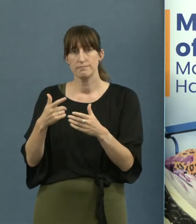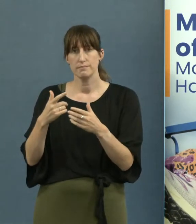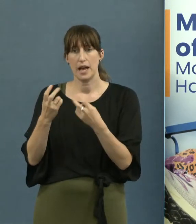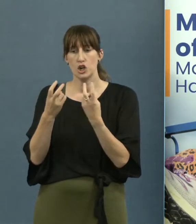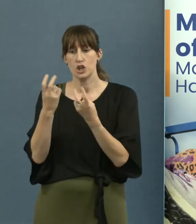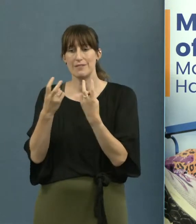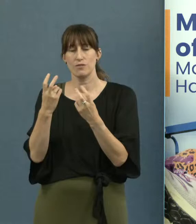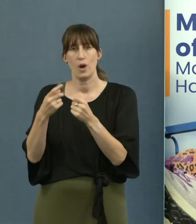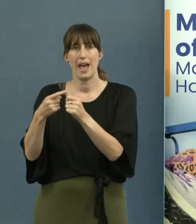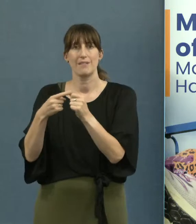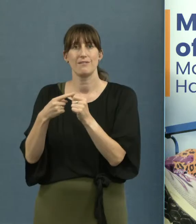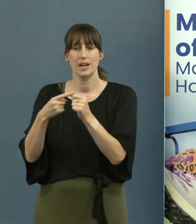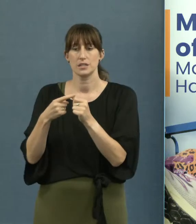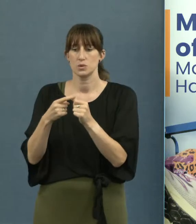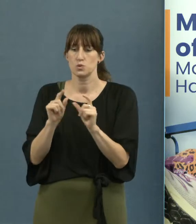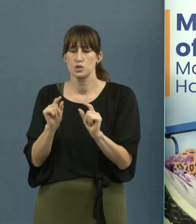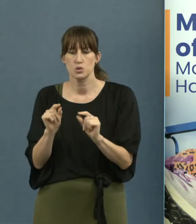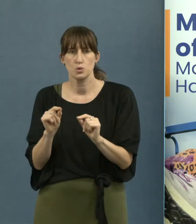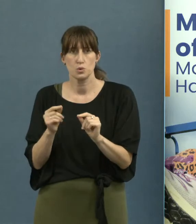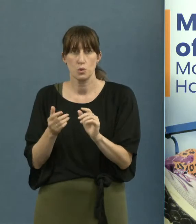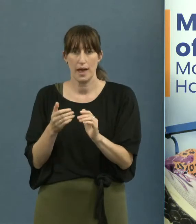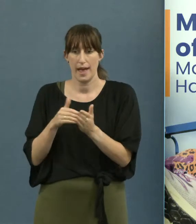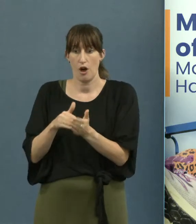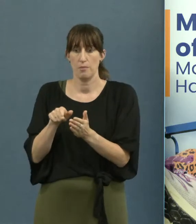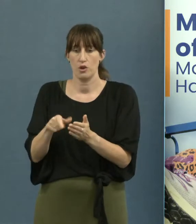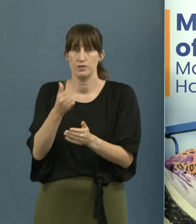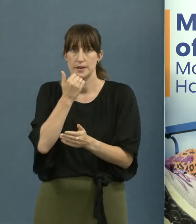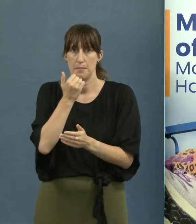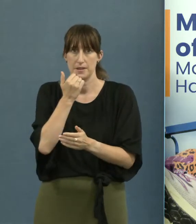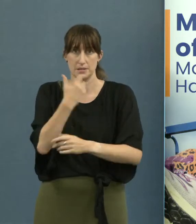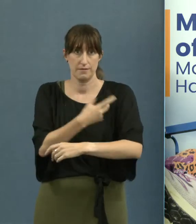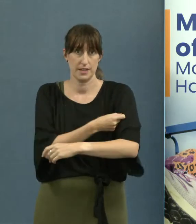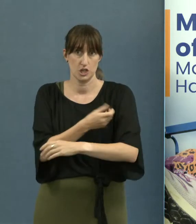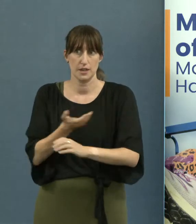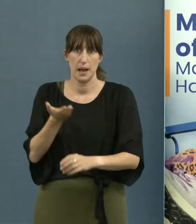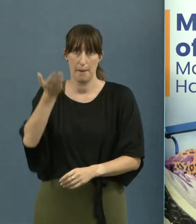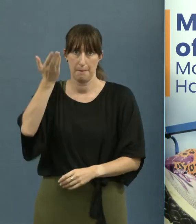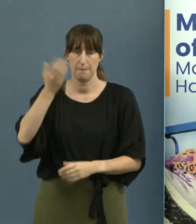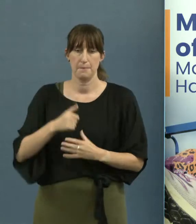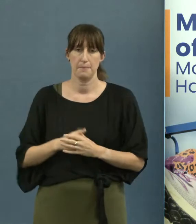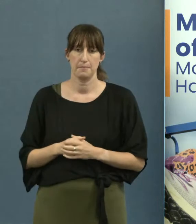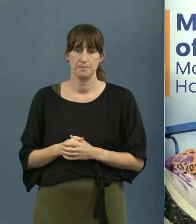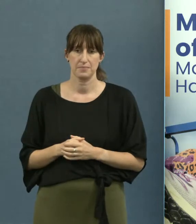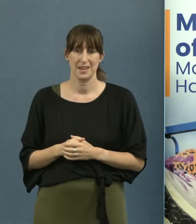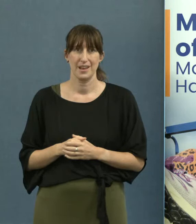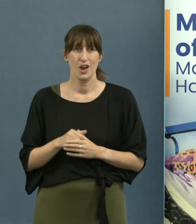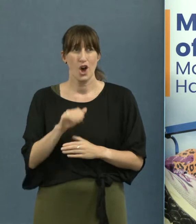those rates back up. That is something that has been seen in